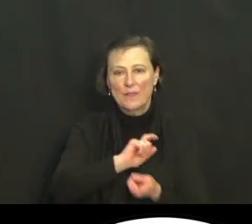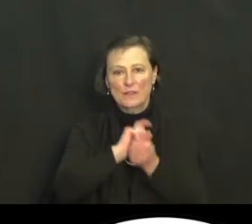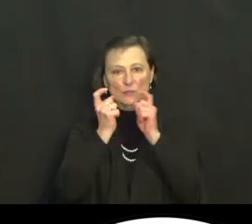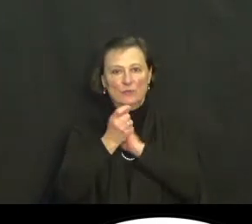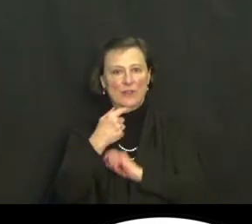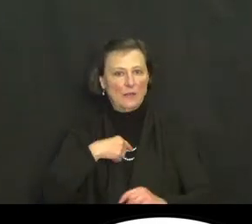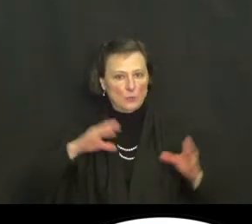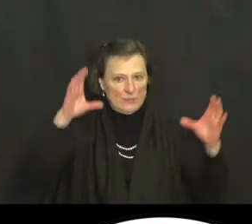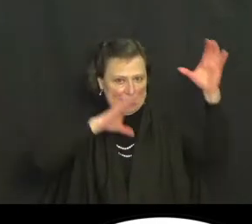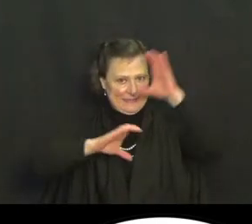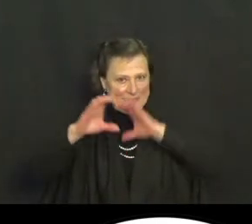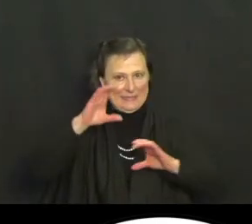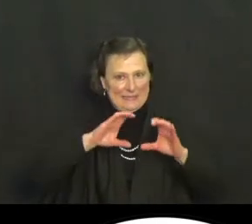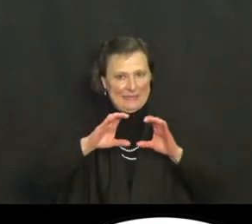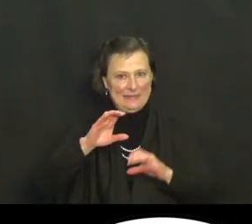Barack Obama.